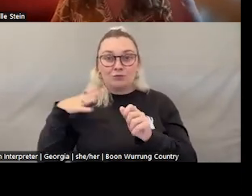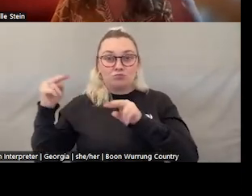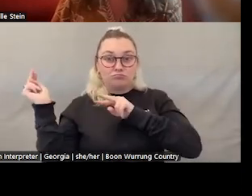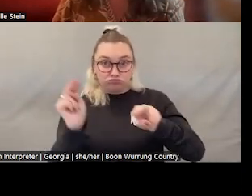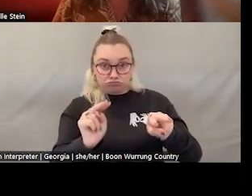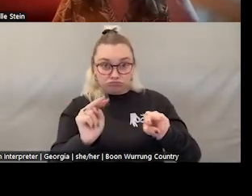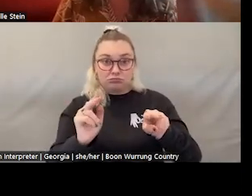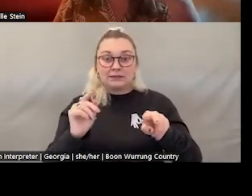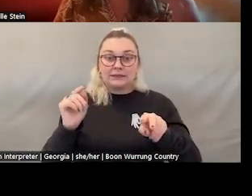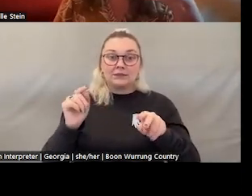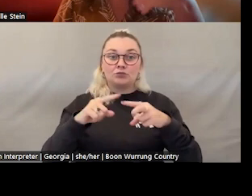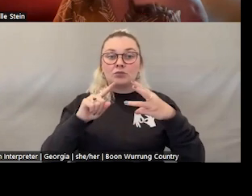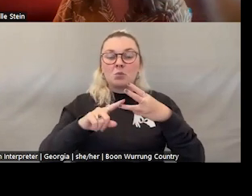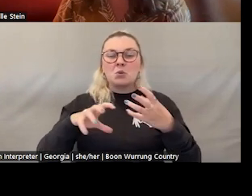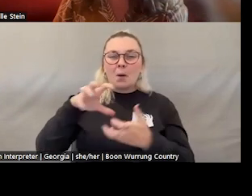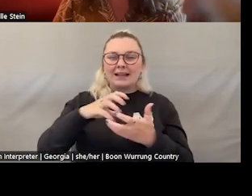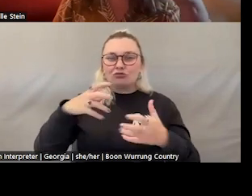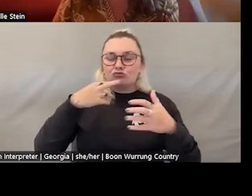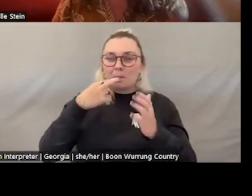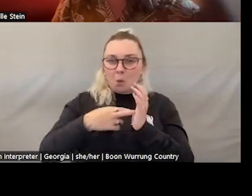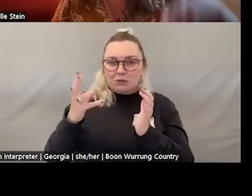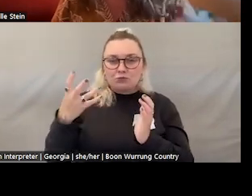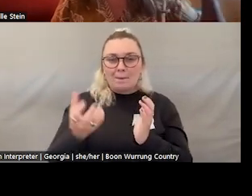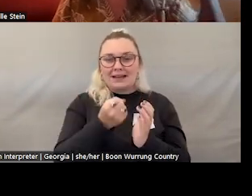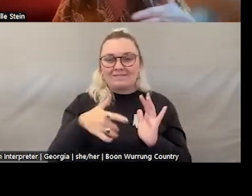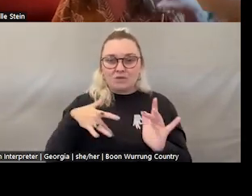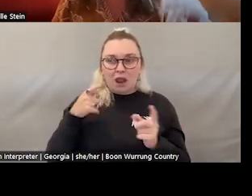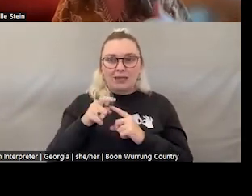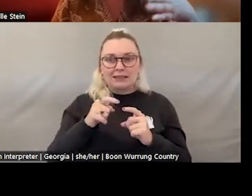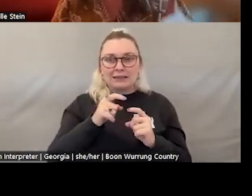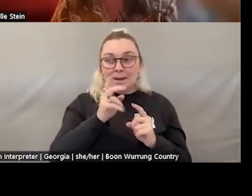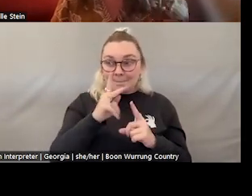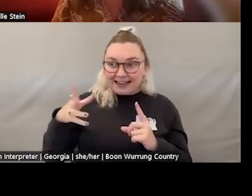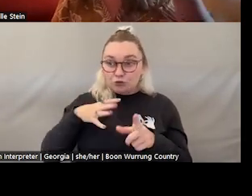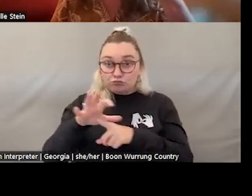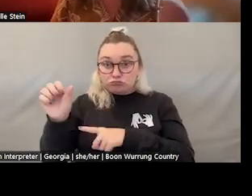it's our complex reporting requirements and utility patterns you need to identify are not